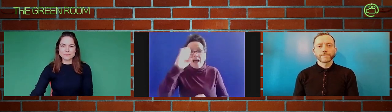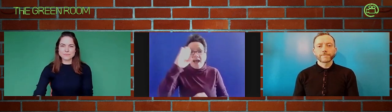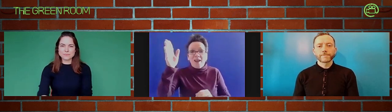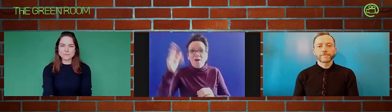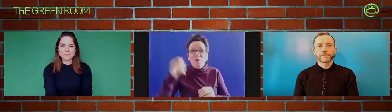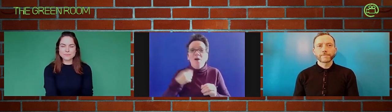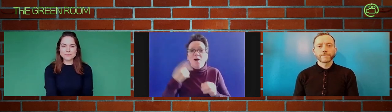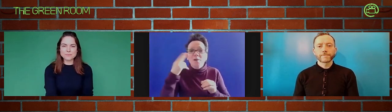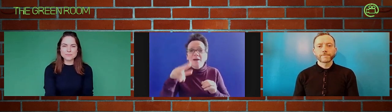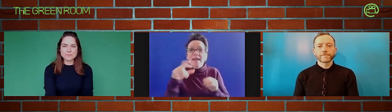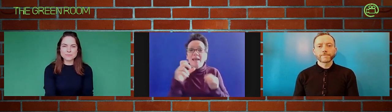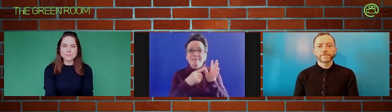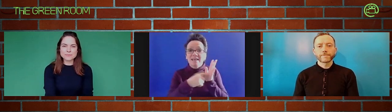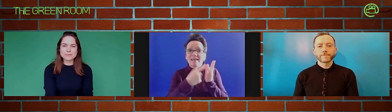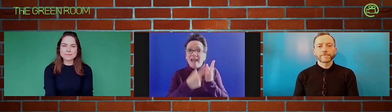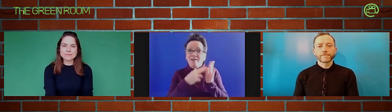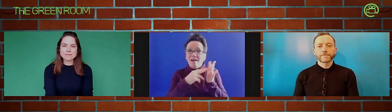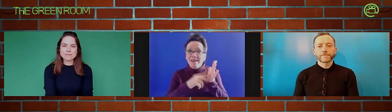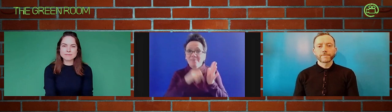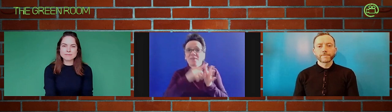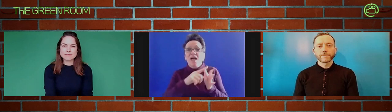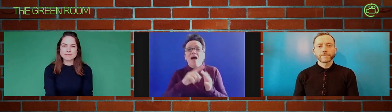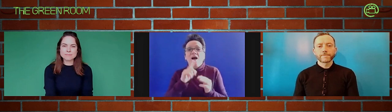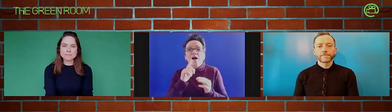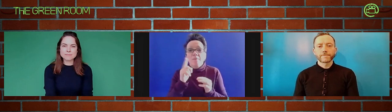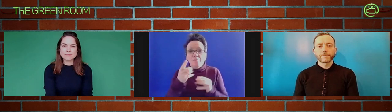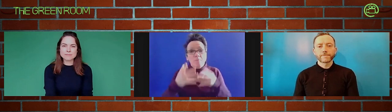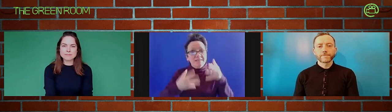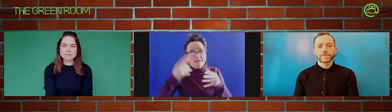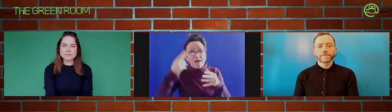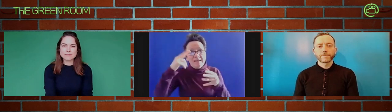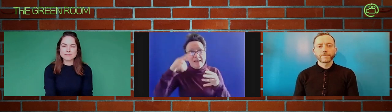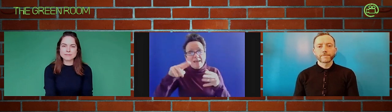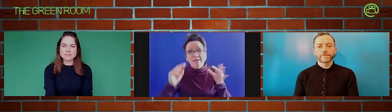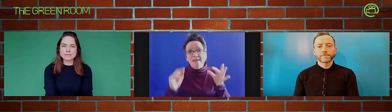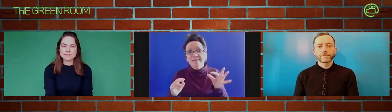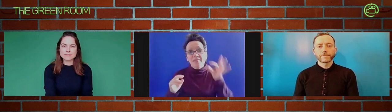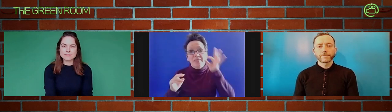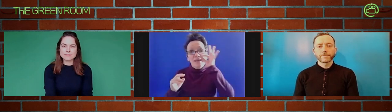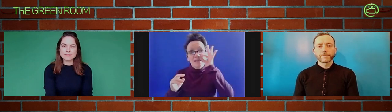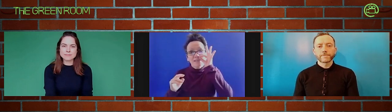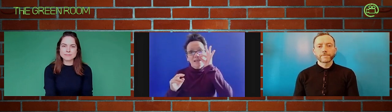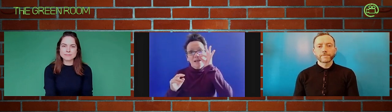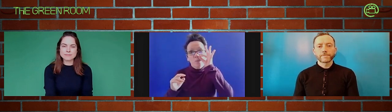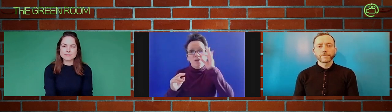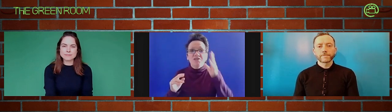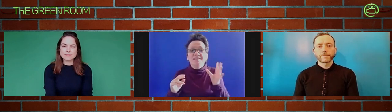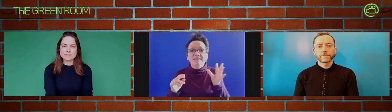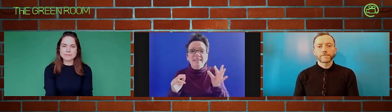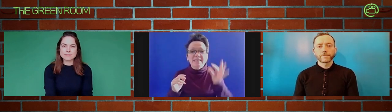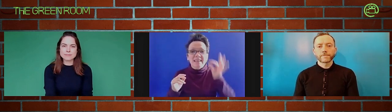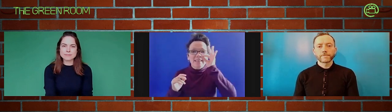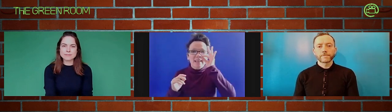Hello. My name's Caroline and my sign name is this, which is indicating